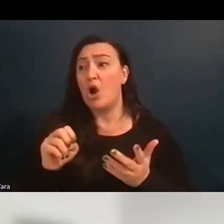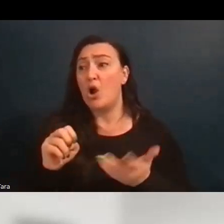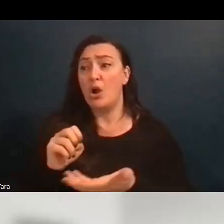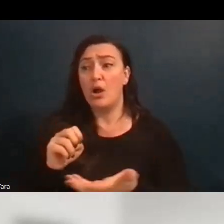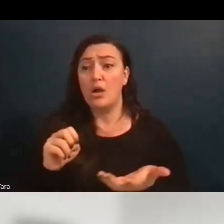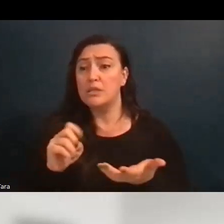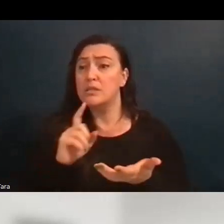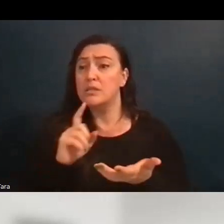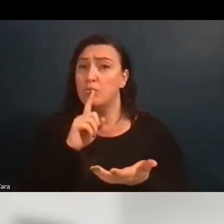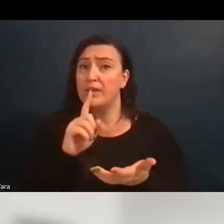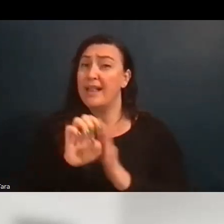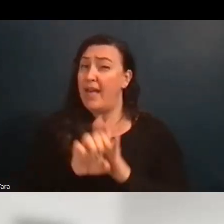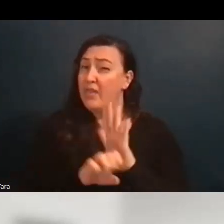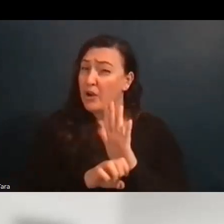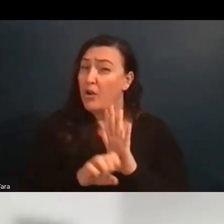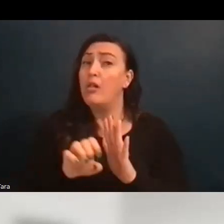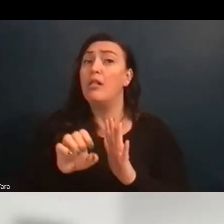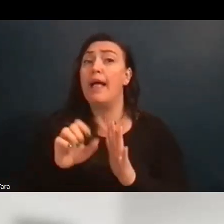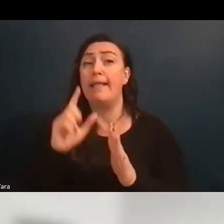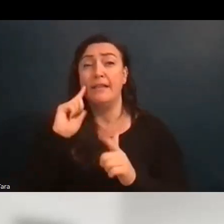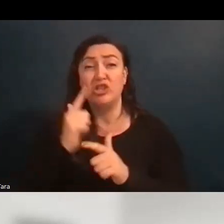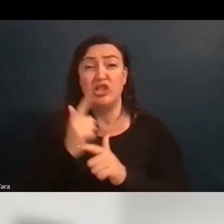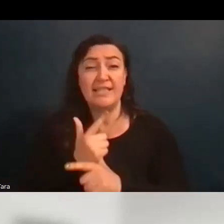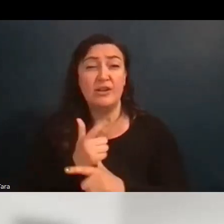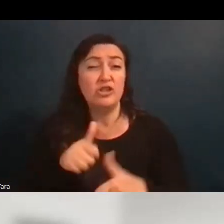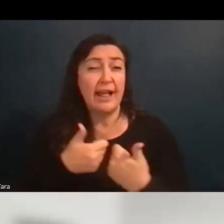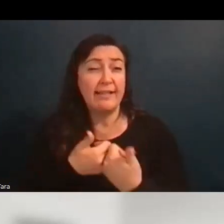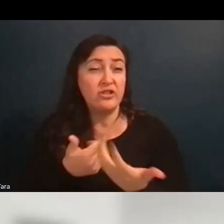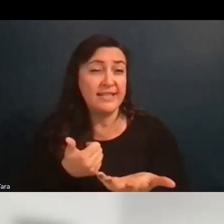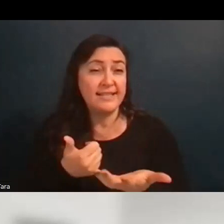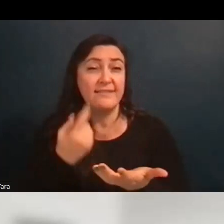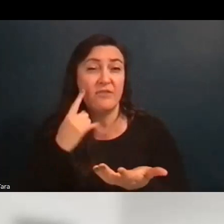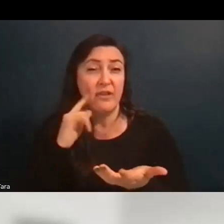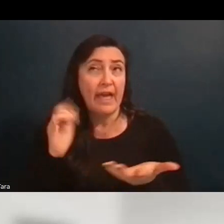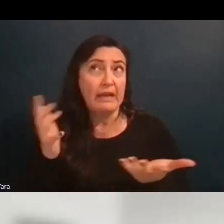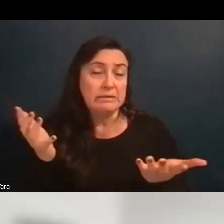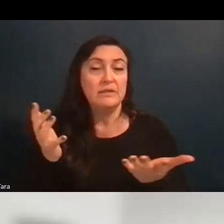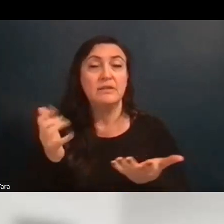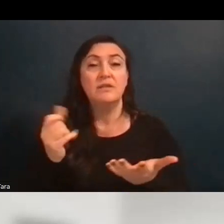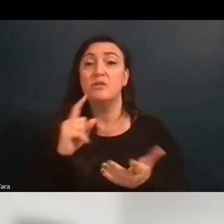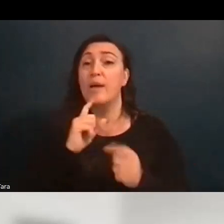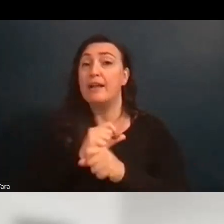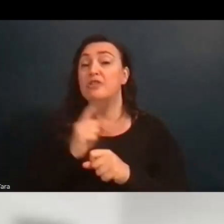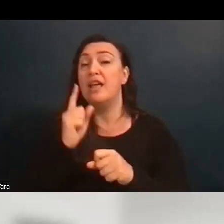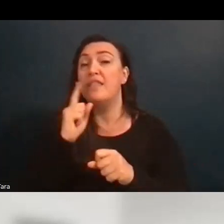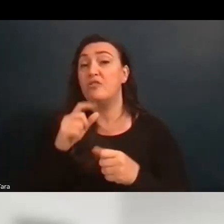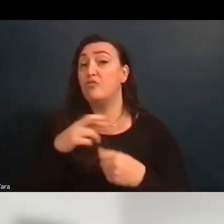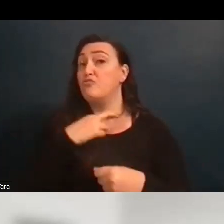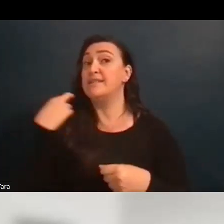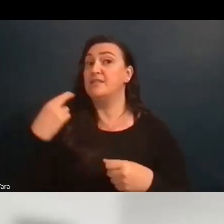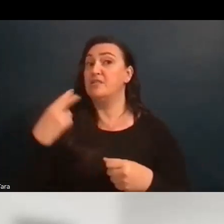and logistical challenges to doing this. And so actually I think the risks are quite high for everyone involved.